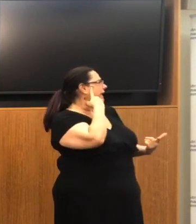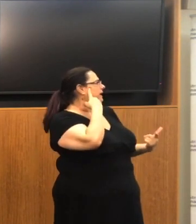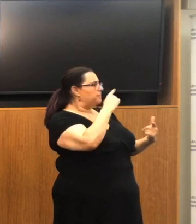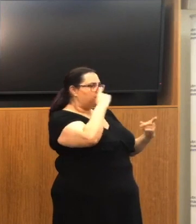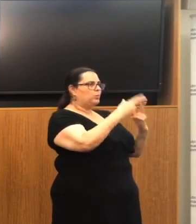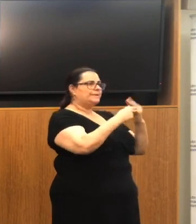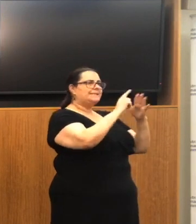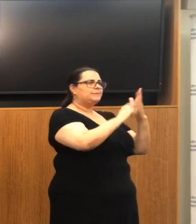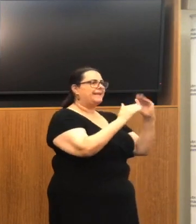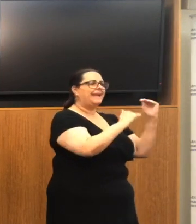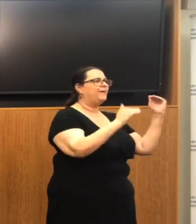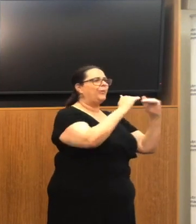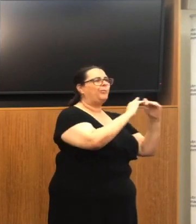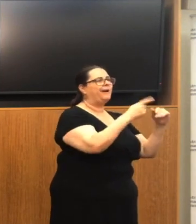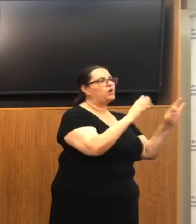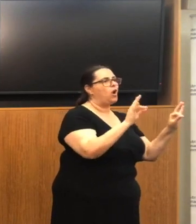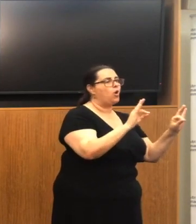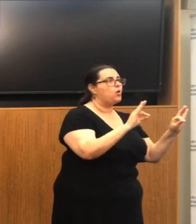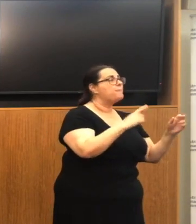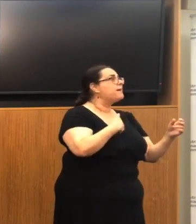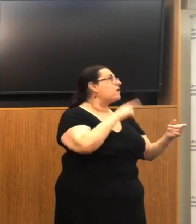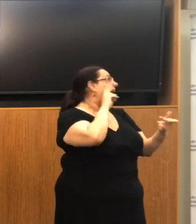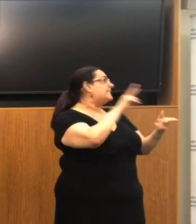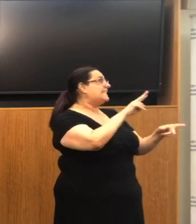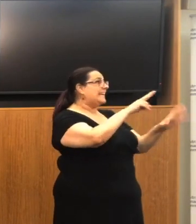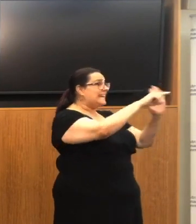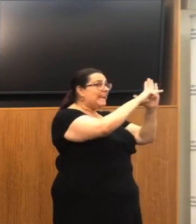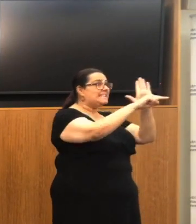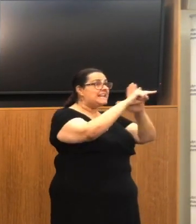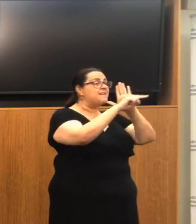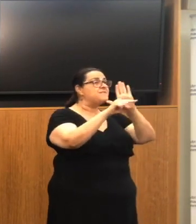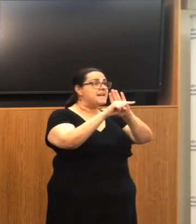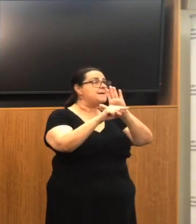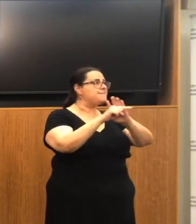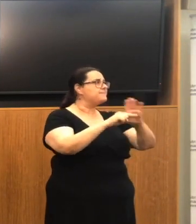Because that's what we do, right? Poke people on the arm and shout at their face